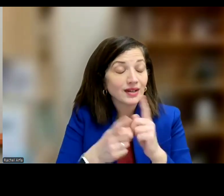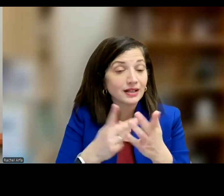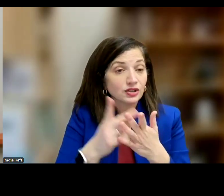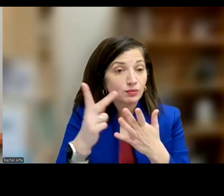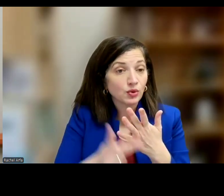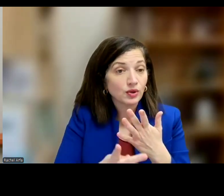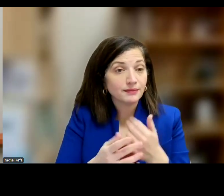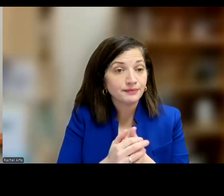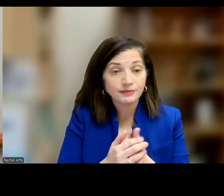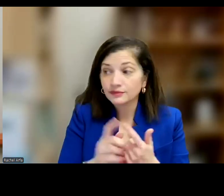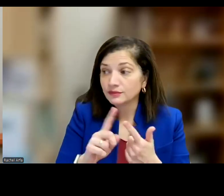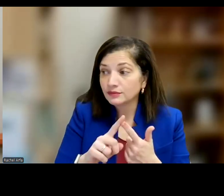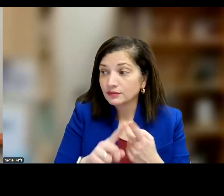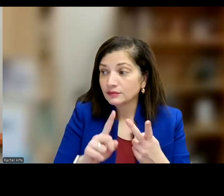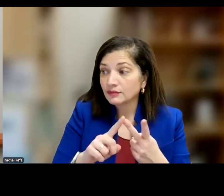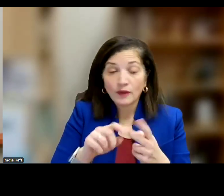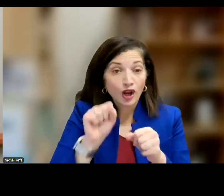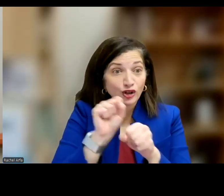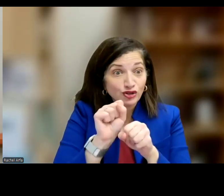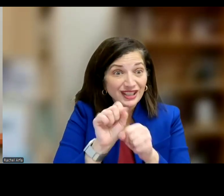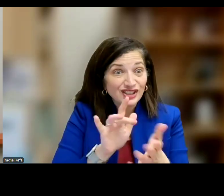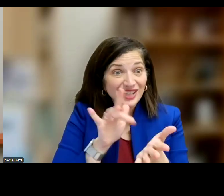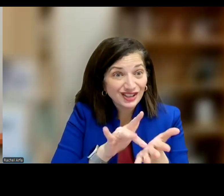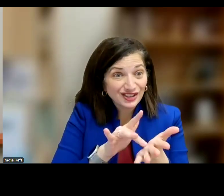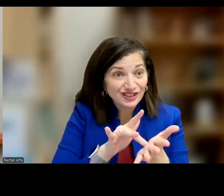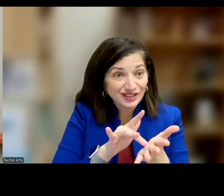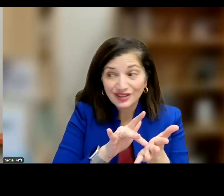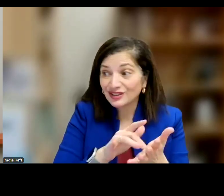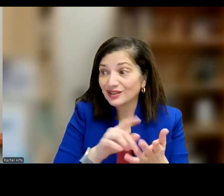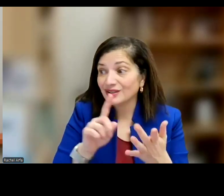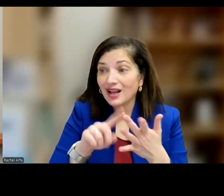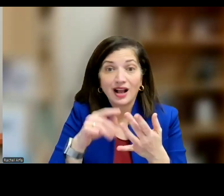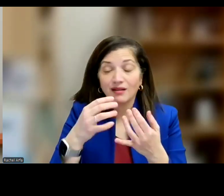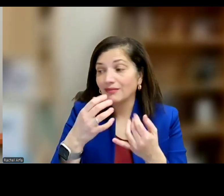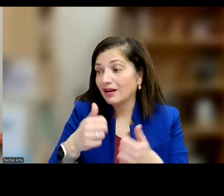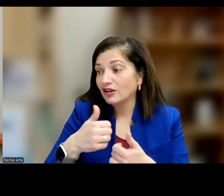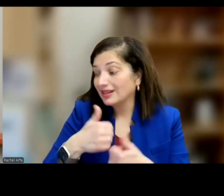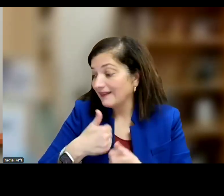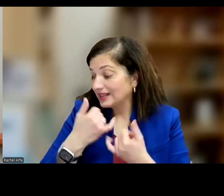13:05:28 critical work that we do at MOPD 13:05:30 through our Home Modification